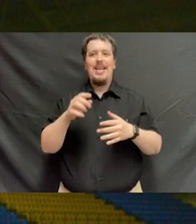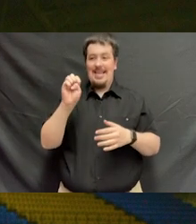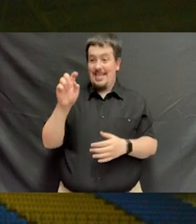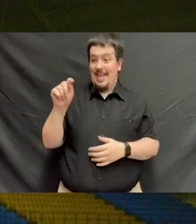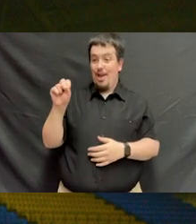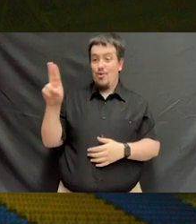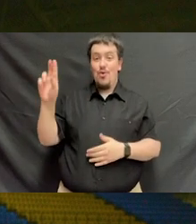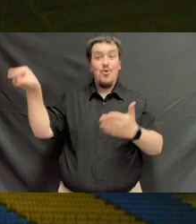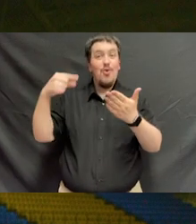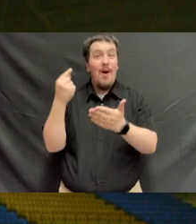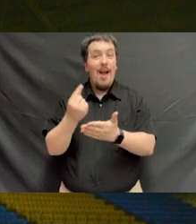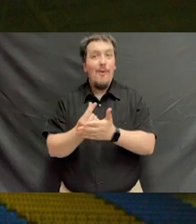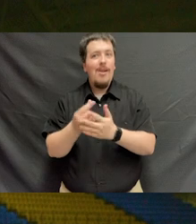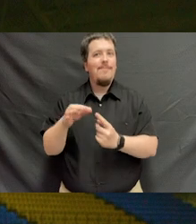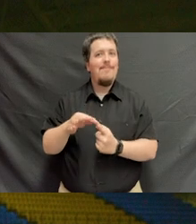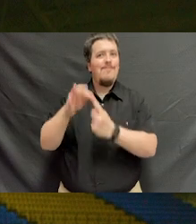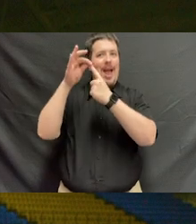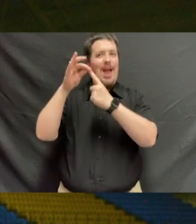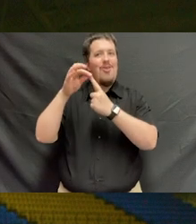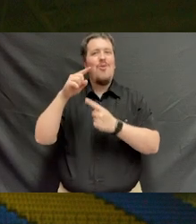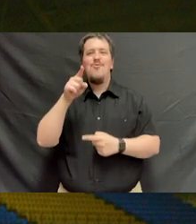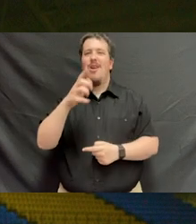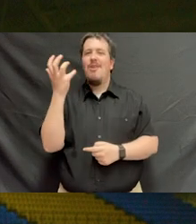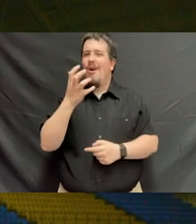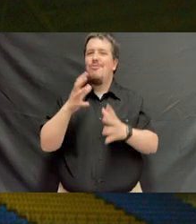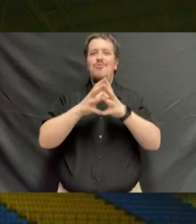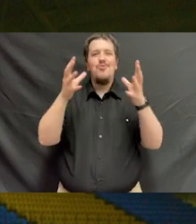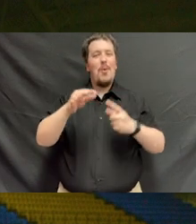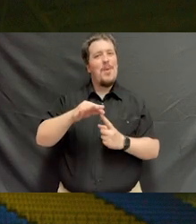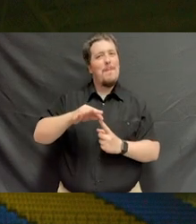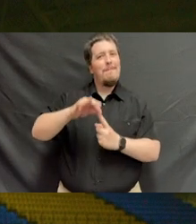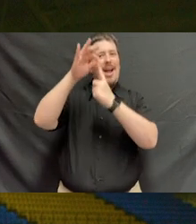and an ETSU commencement in particular is something so very special.